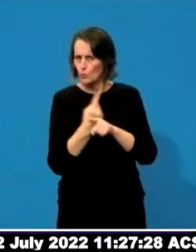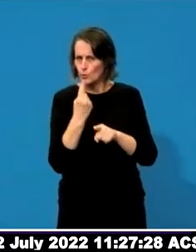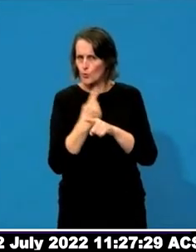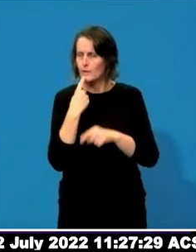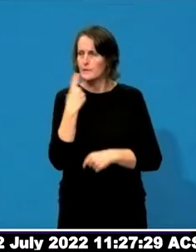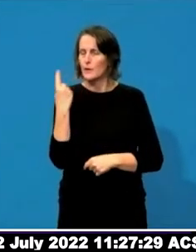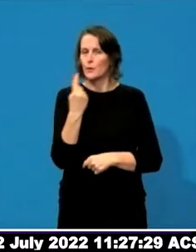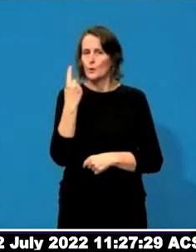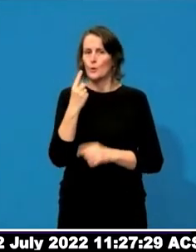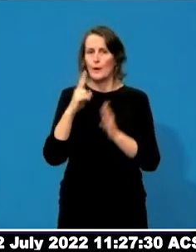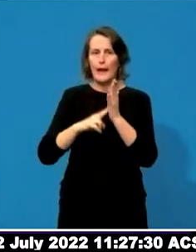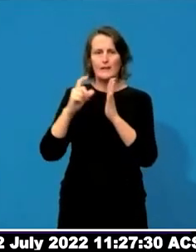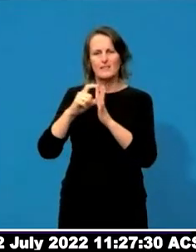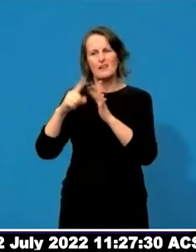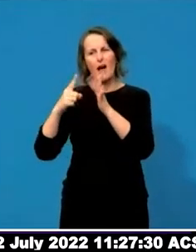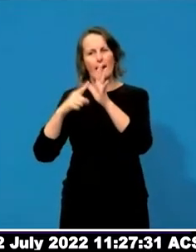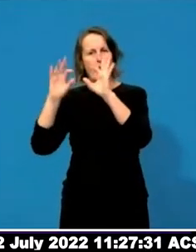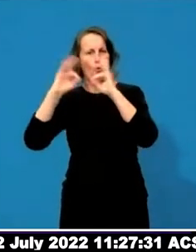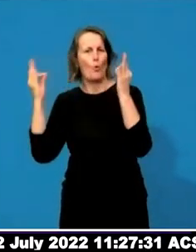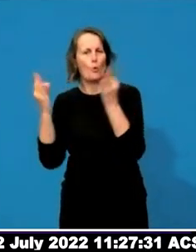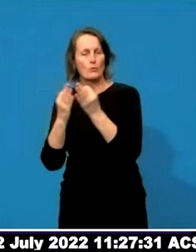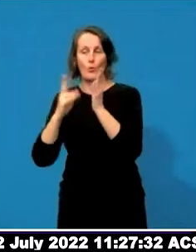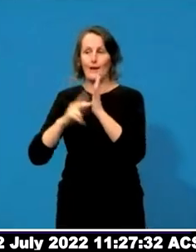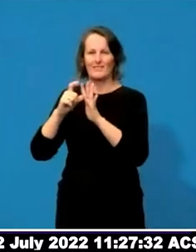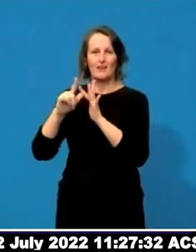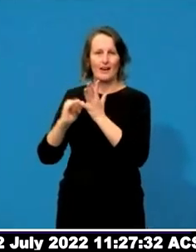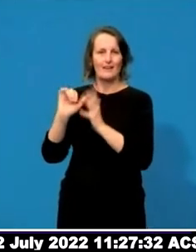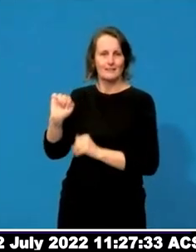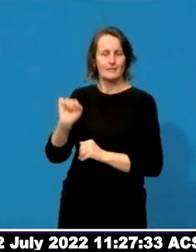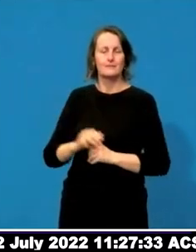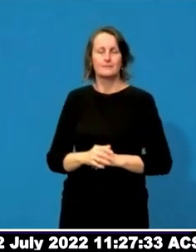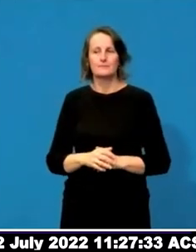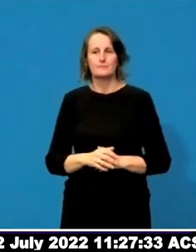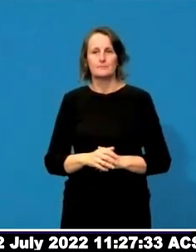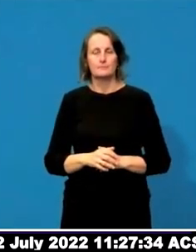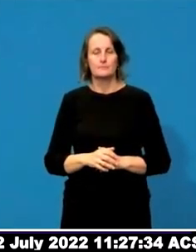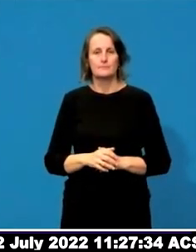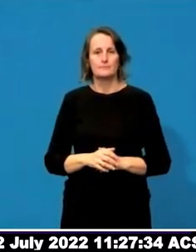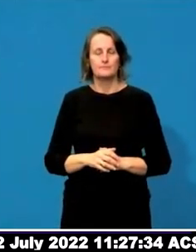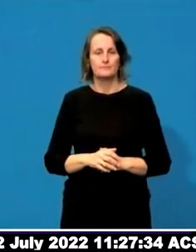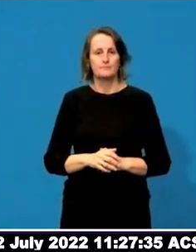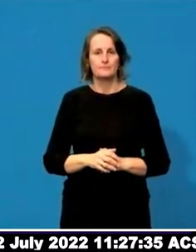the NDIA as the agency, are capable of making that cultural change